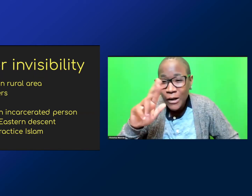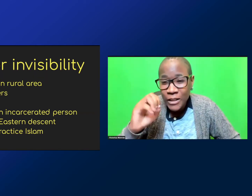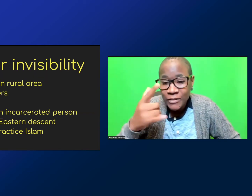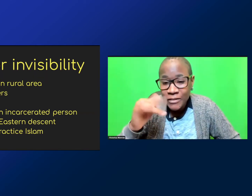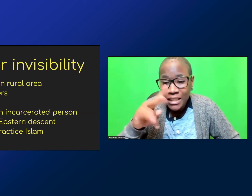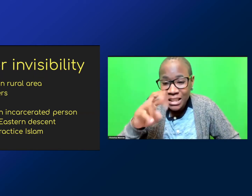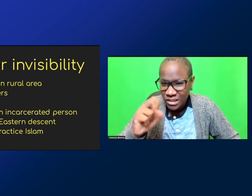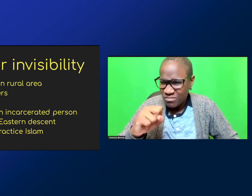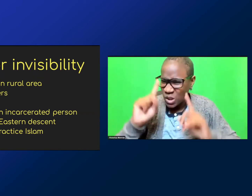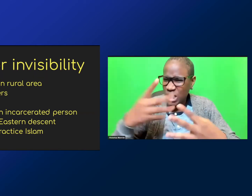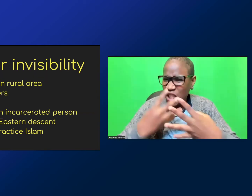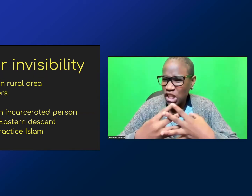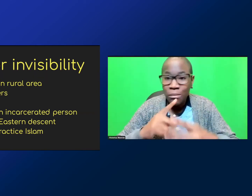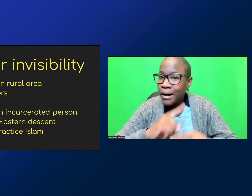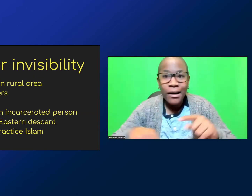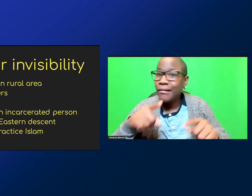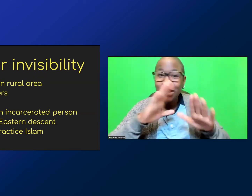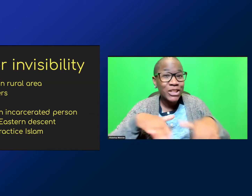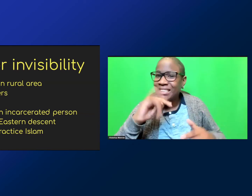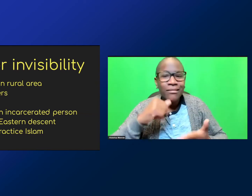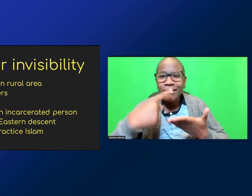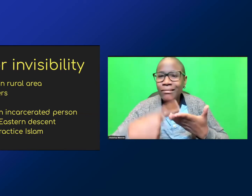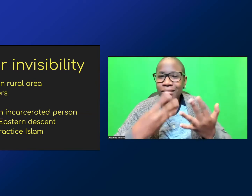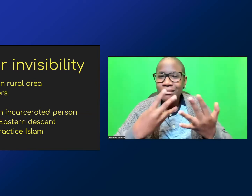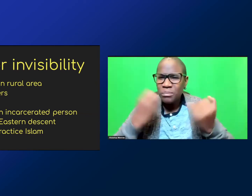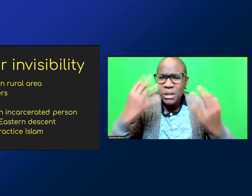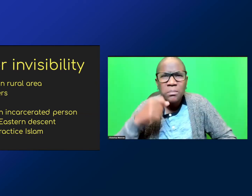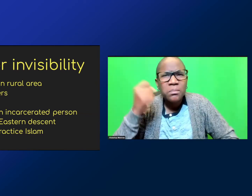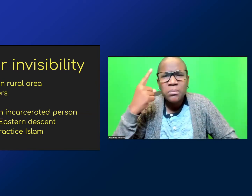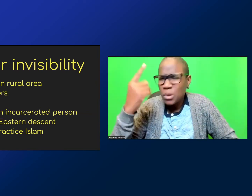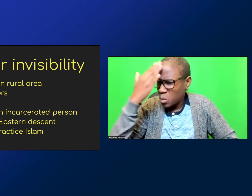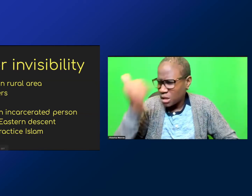incarcerated persons is another group often made invisible in children's texts you know some of